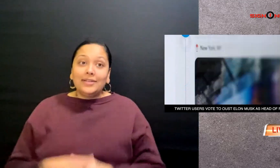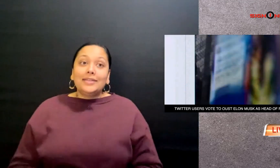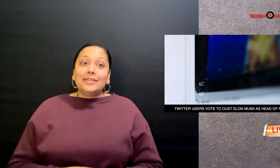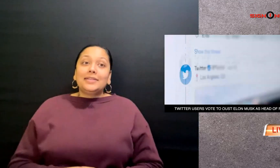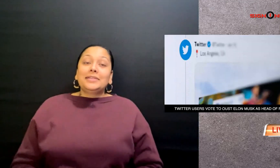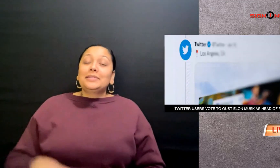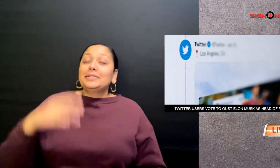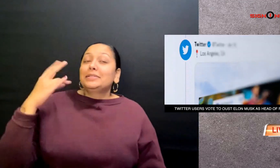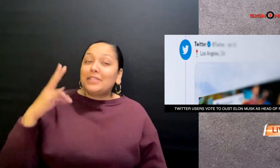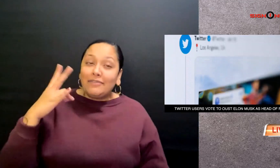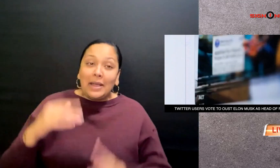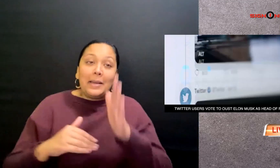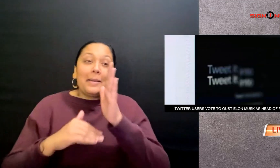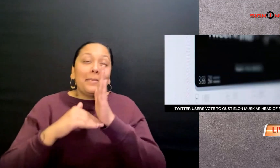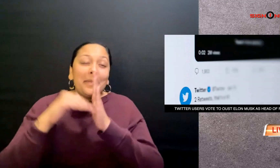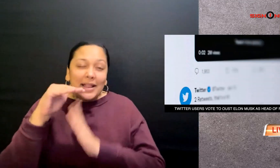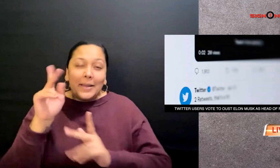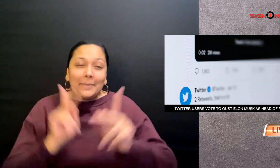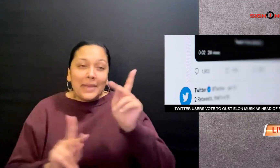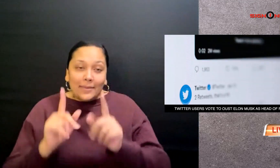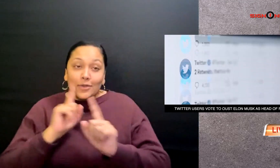well 17 million people responded